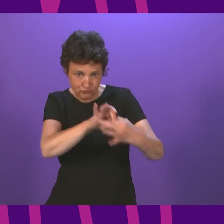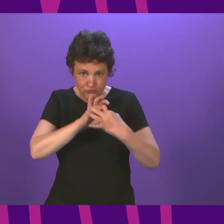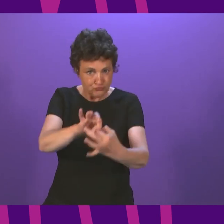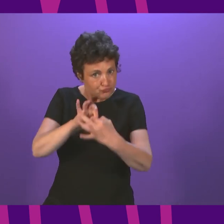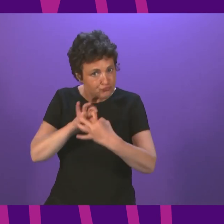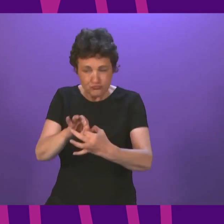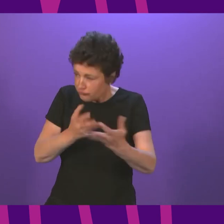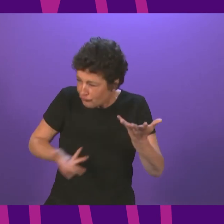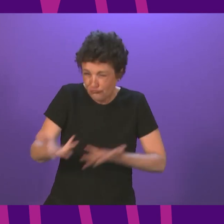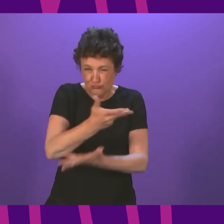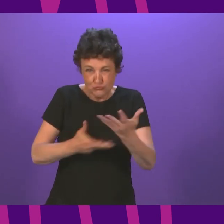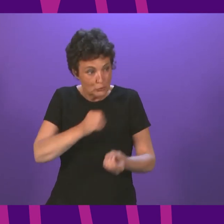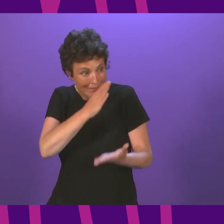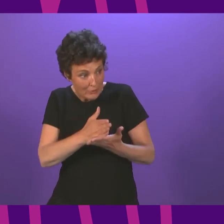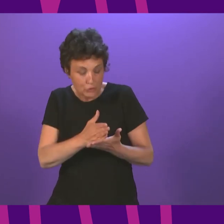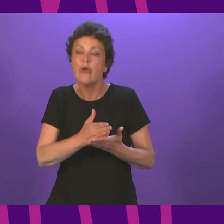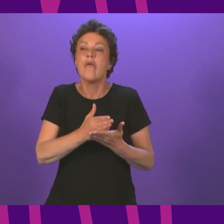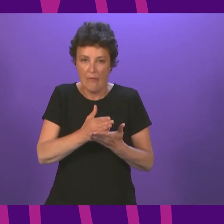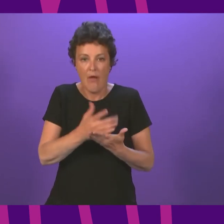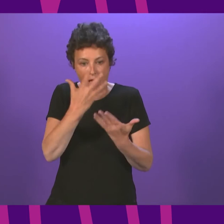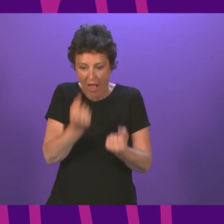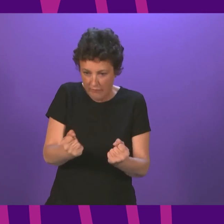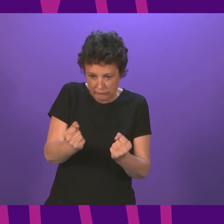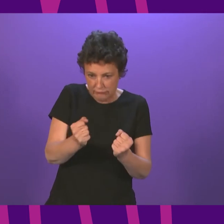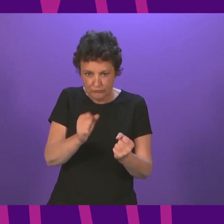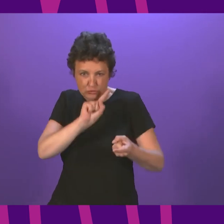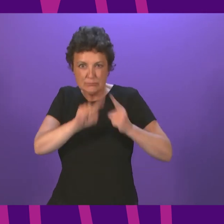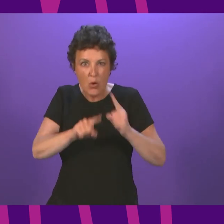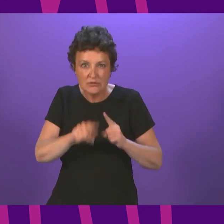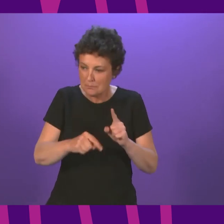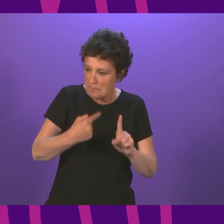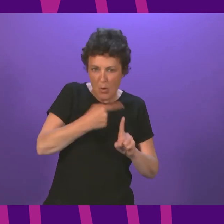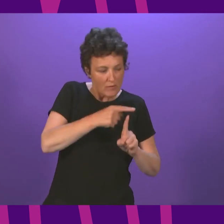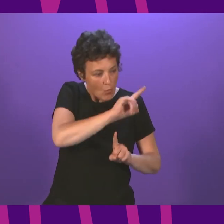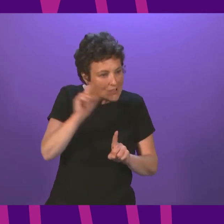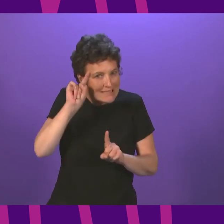the First Minister told members in the chamber that things were getting better, that restrictions